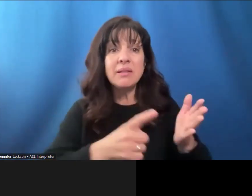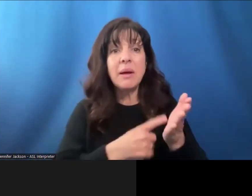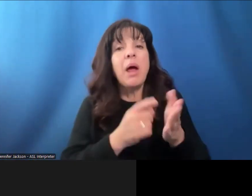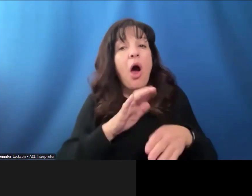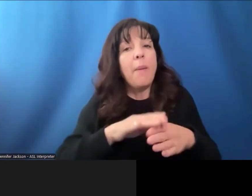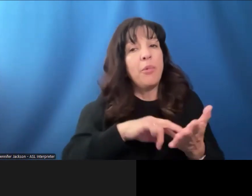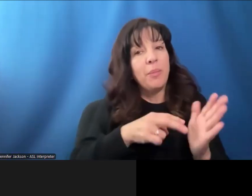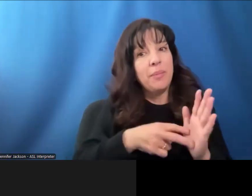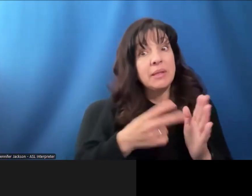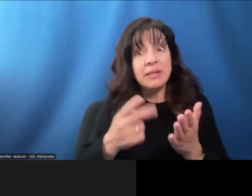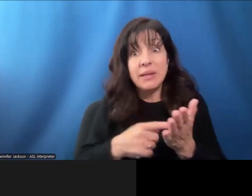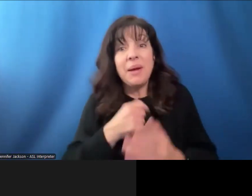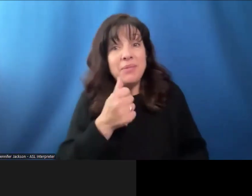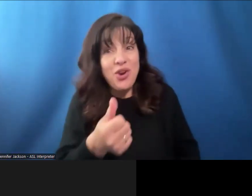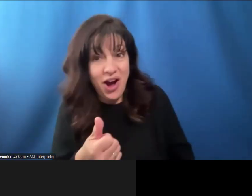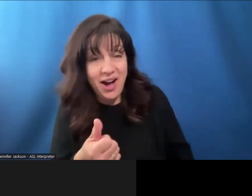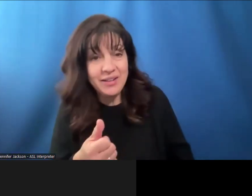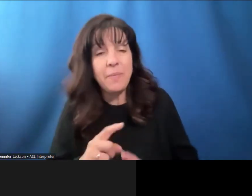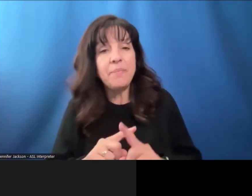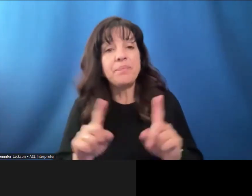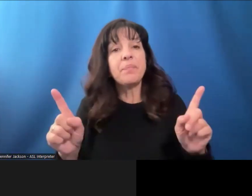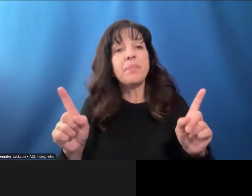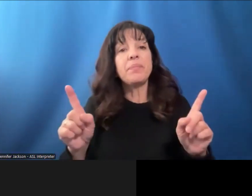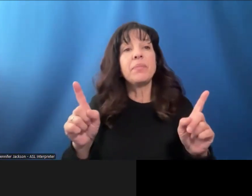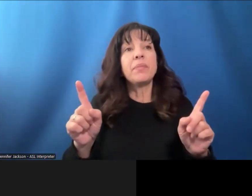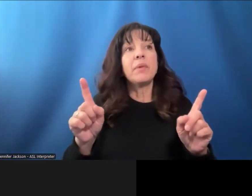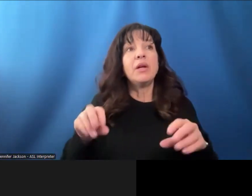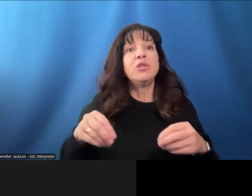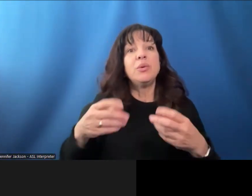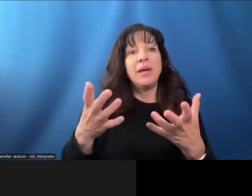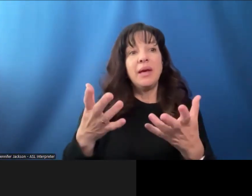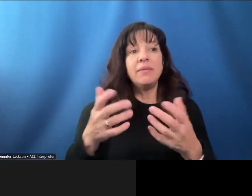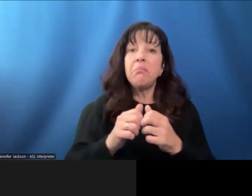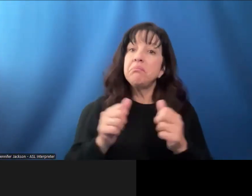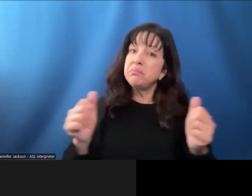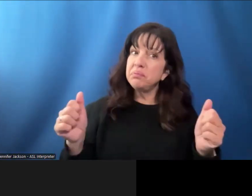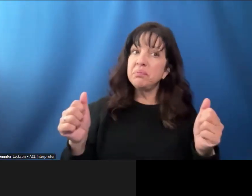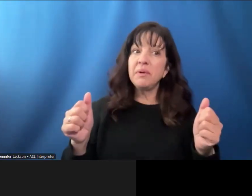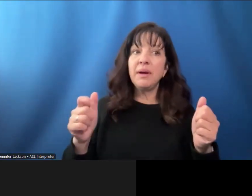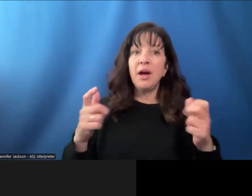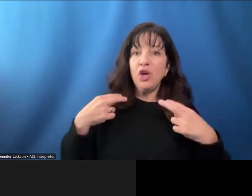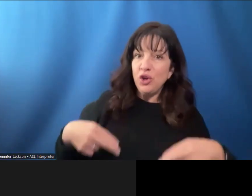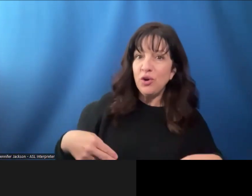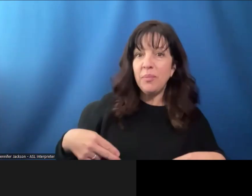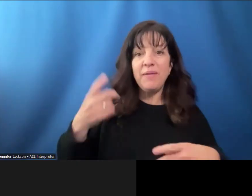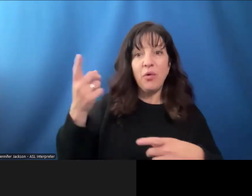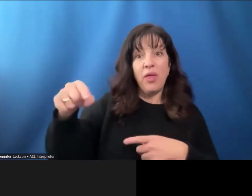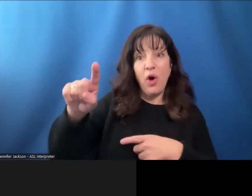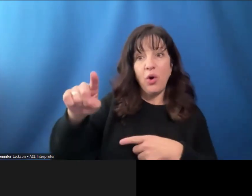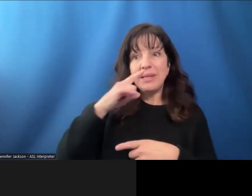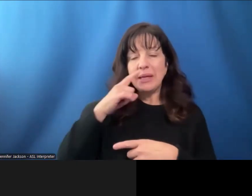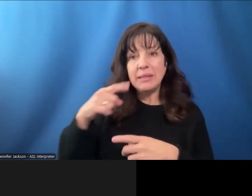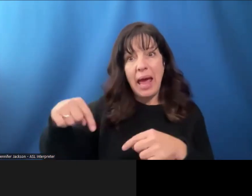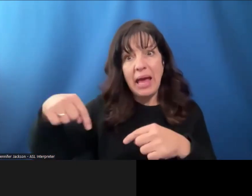sometimes not. But to like, give some vulnerability, especially for our really anxious kids, can be very helpful, because a lot